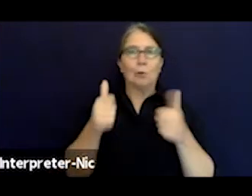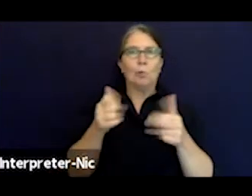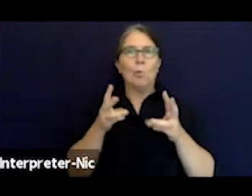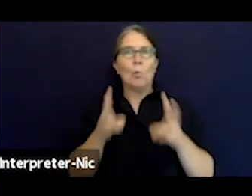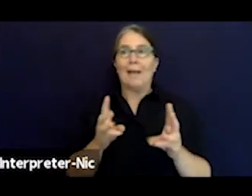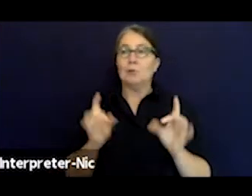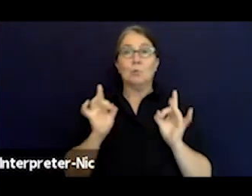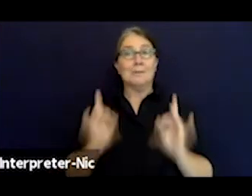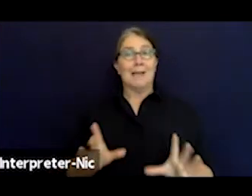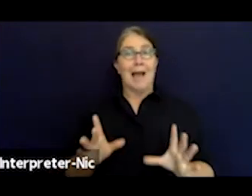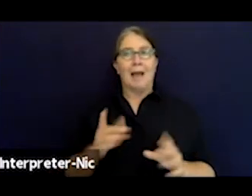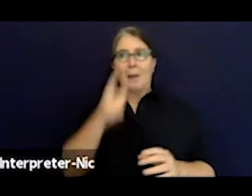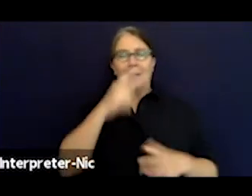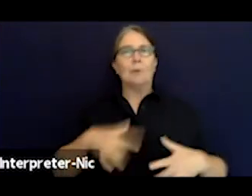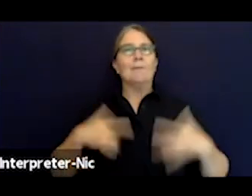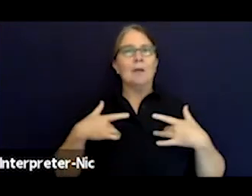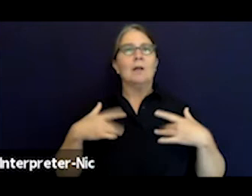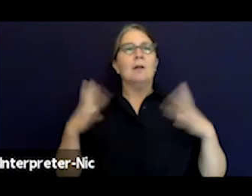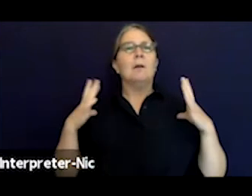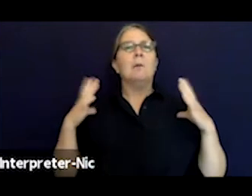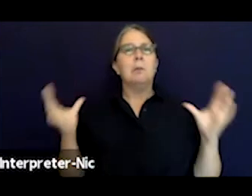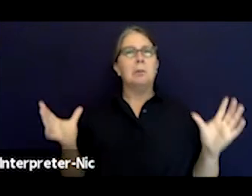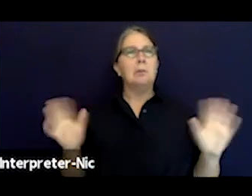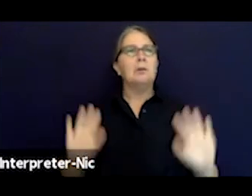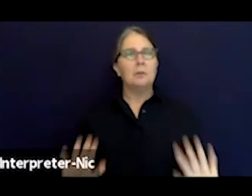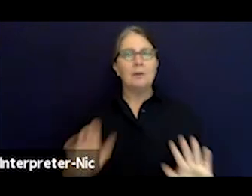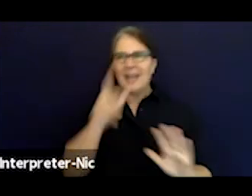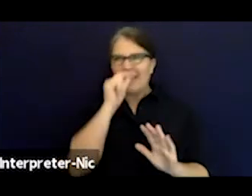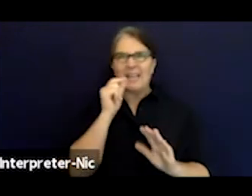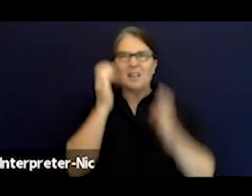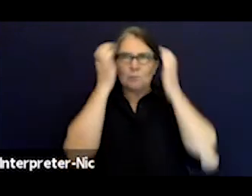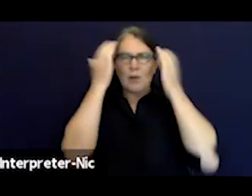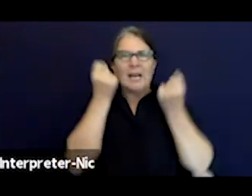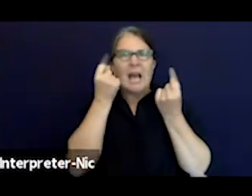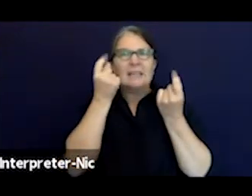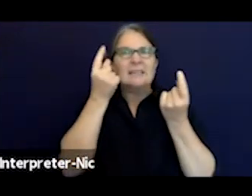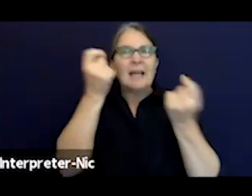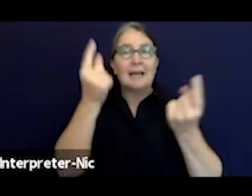to them and they can get their brains around it. So, when you talk to your colleagues and you say,